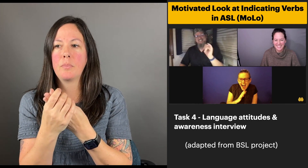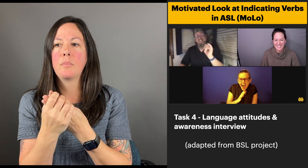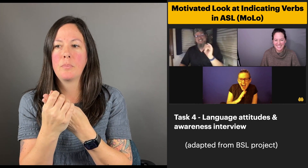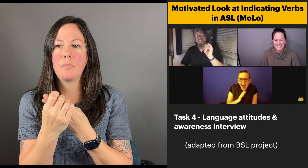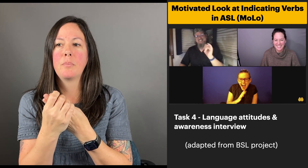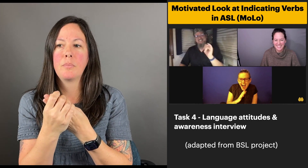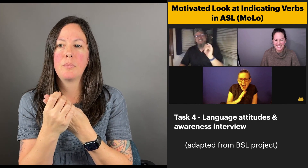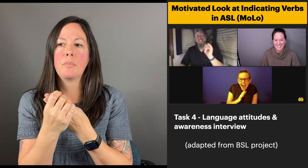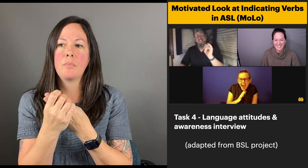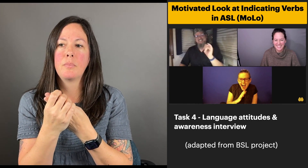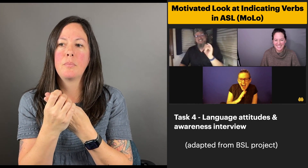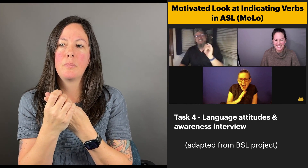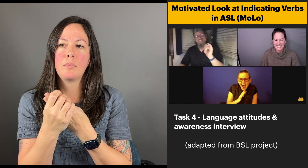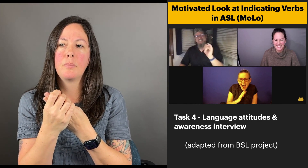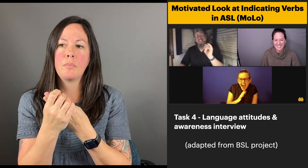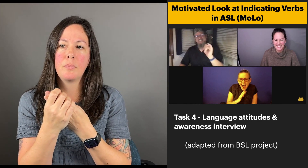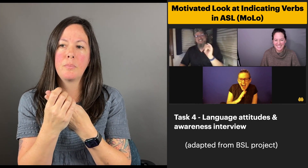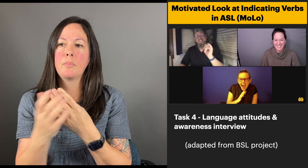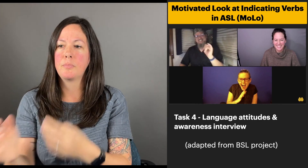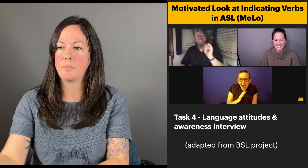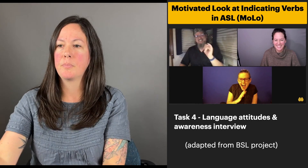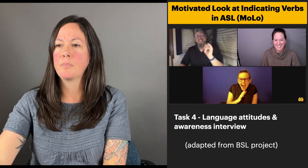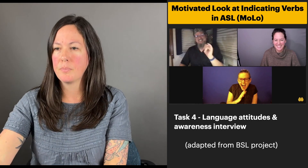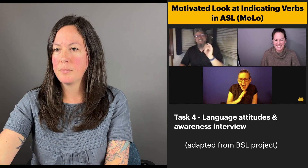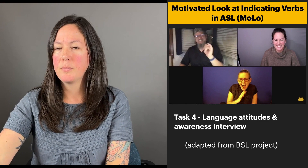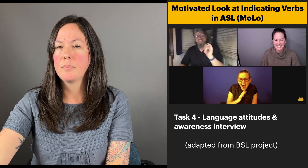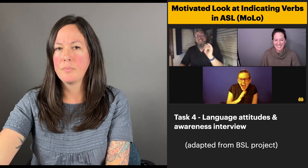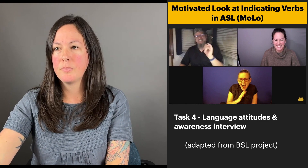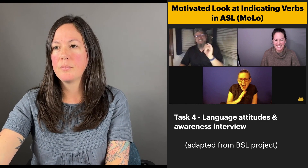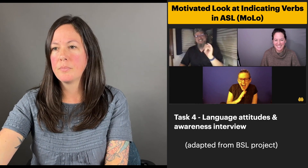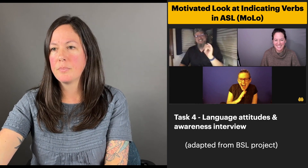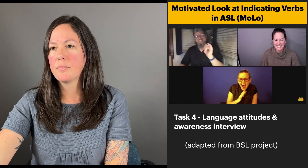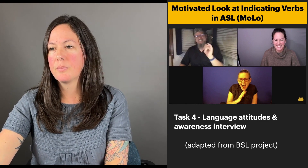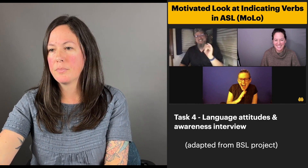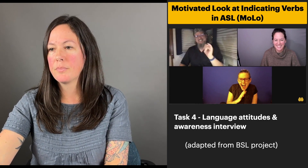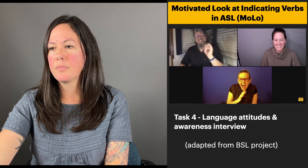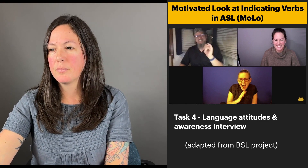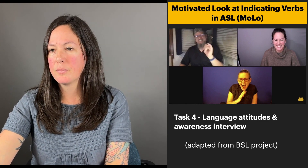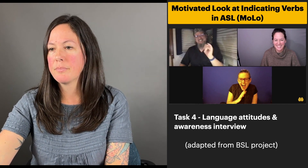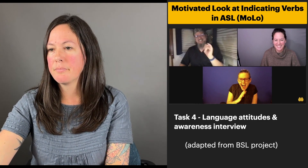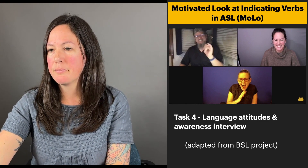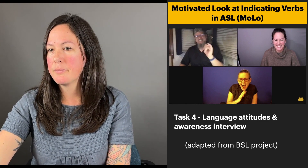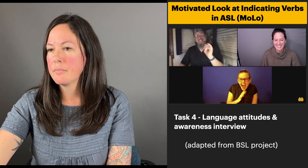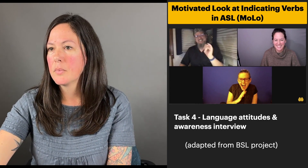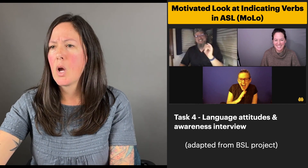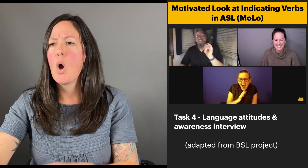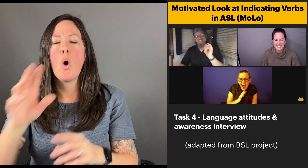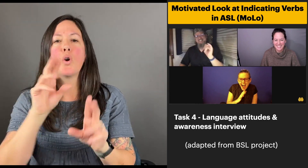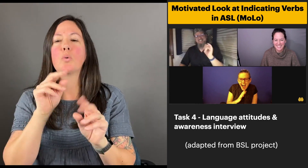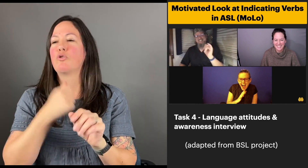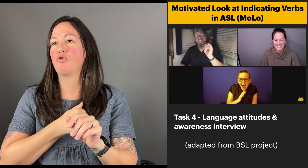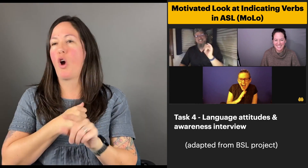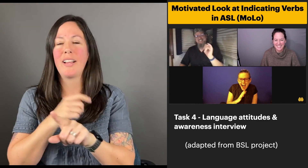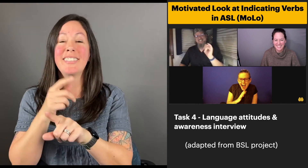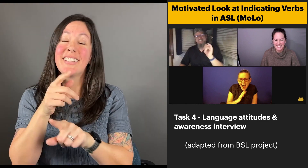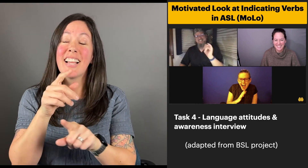participants were allowed to indicate whether they were open or closed for each of those